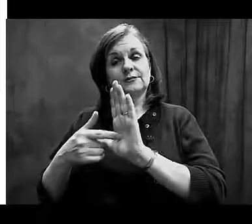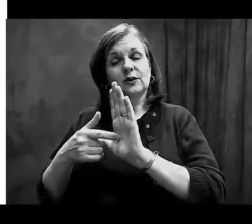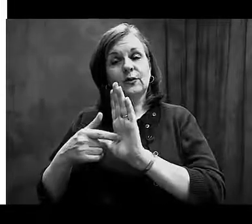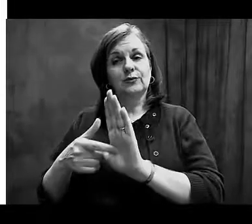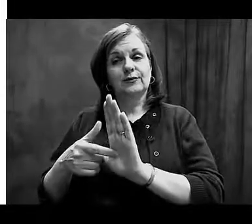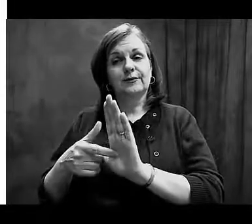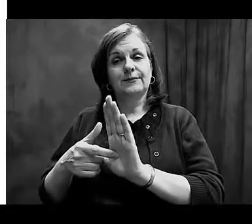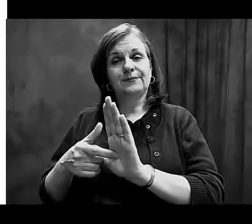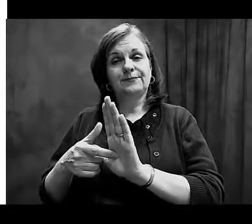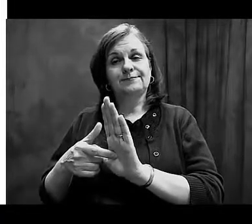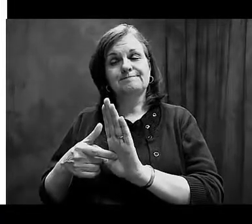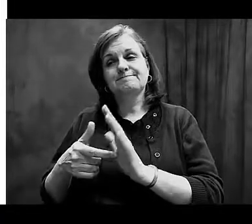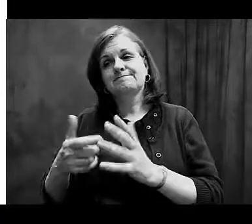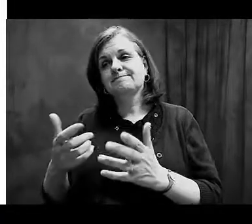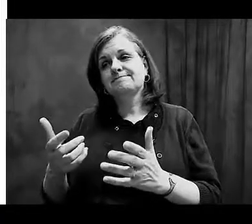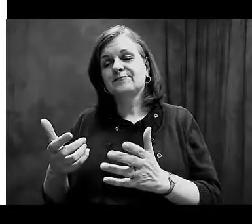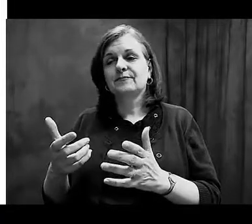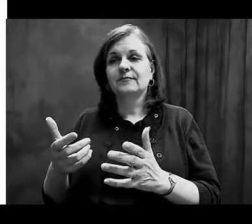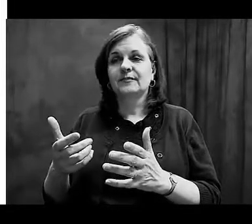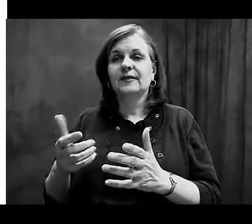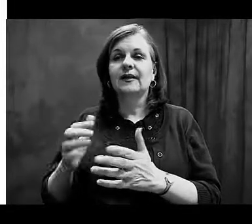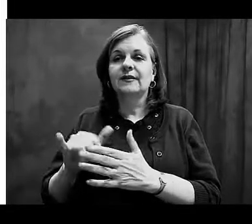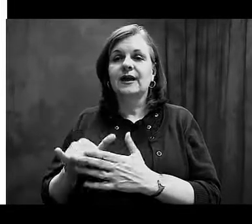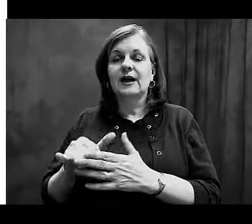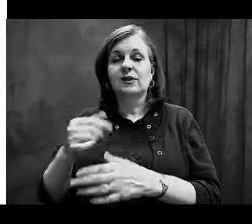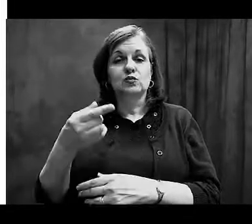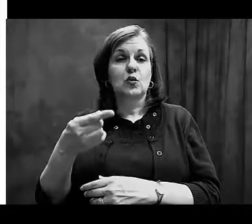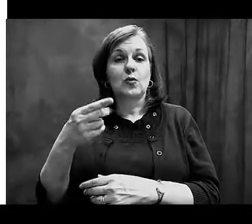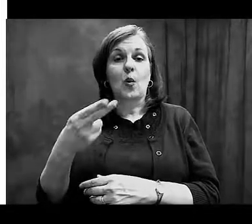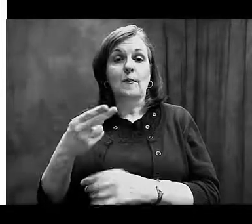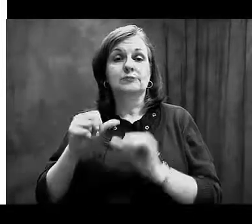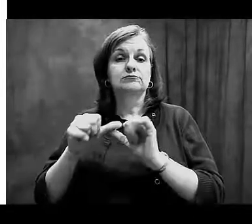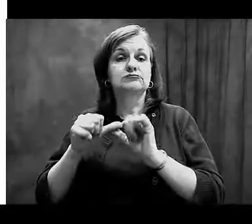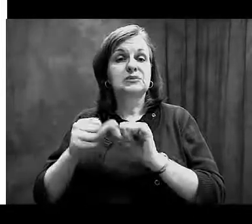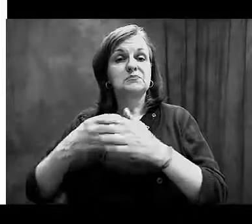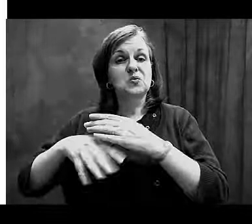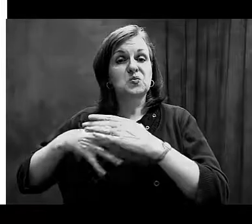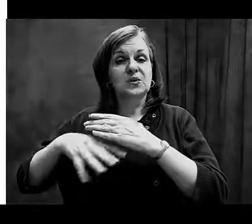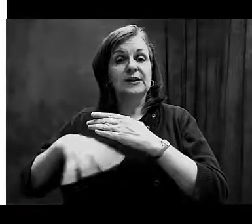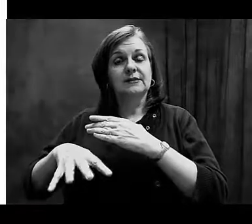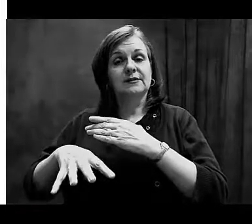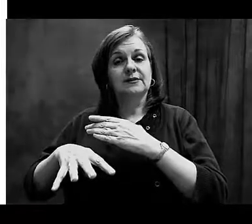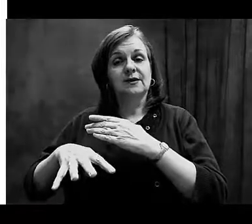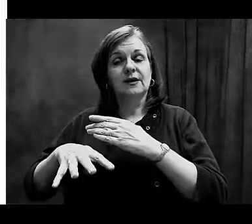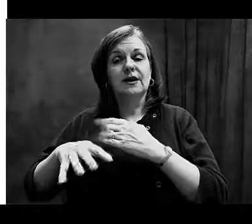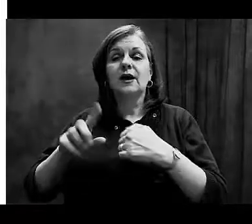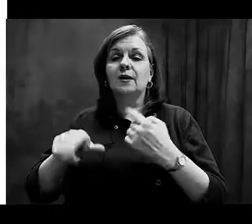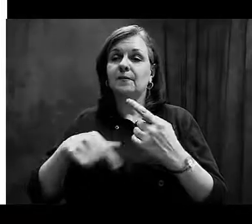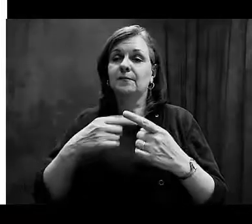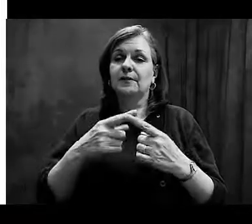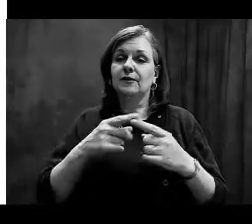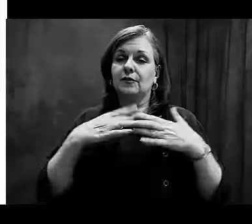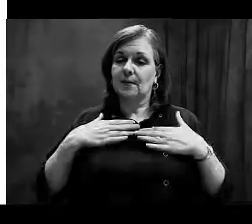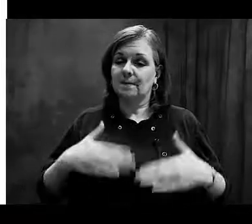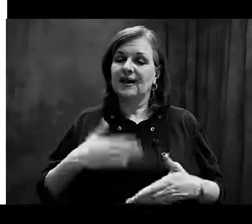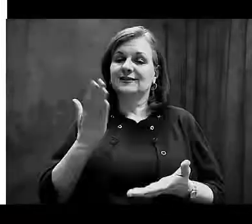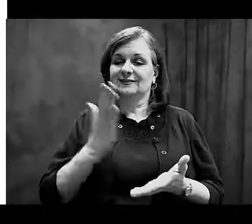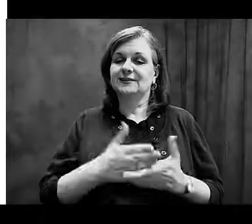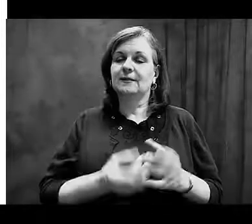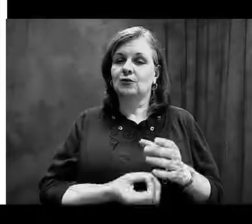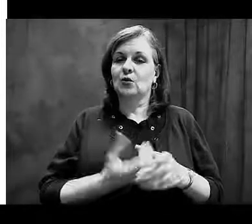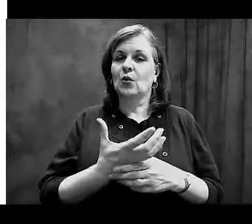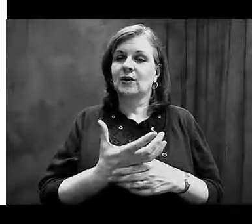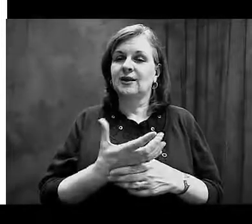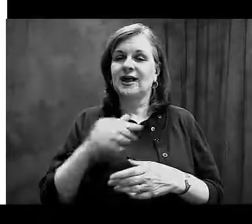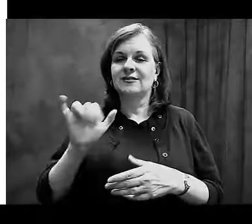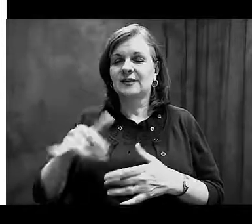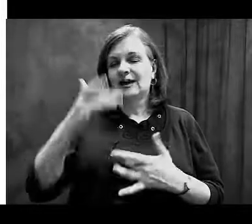that indicate this very high level of growth hormone after you've actually stopped growing